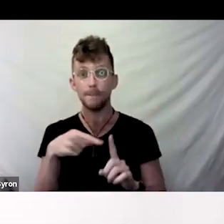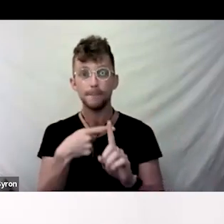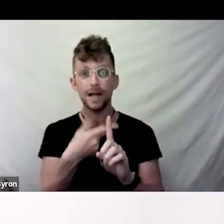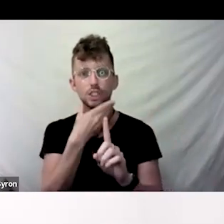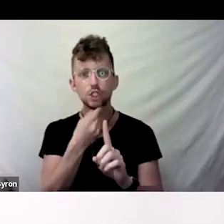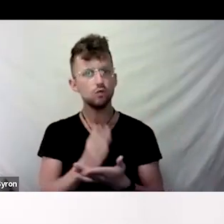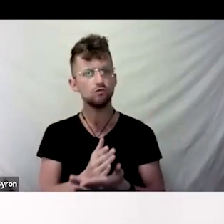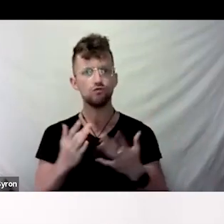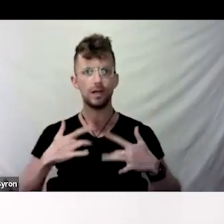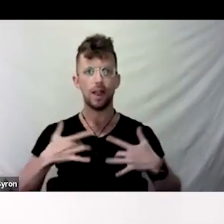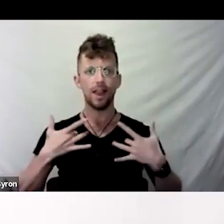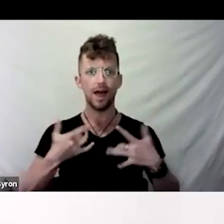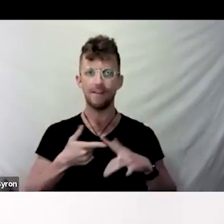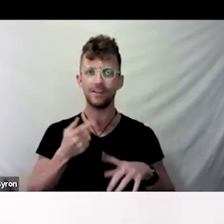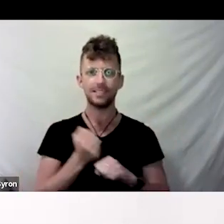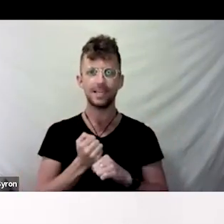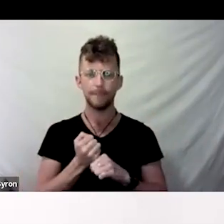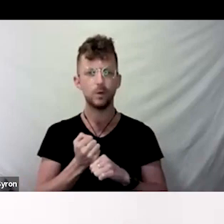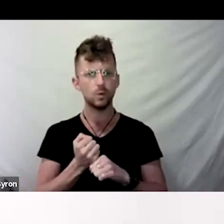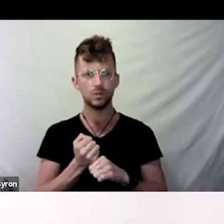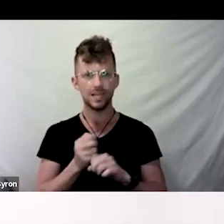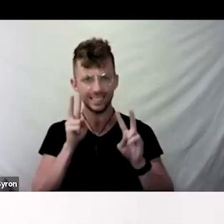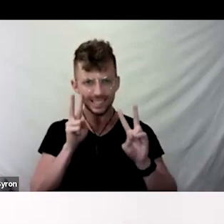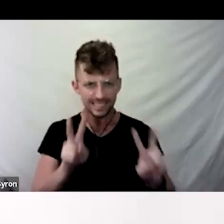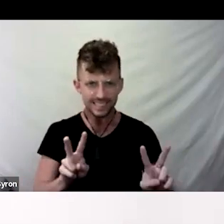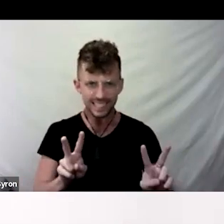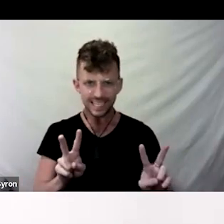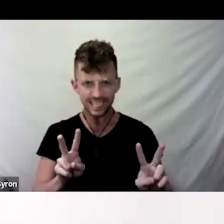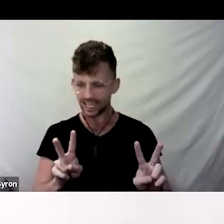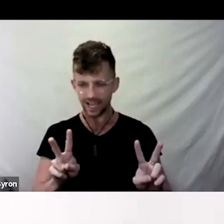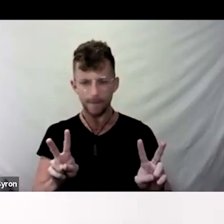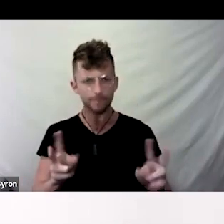in actual real life scenarios that we’ve seen, that we hoped sort of illustrated for people,